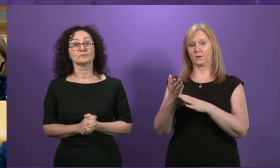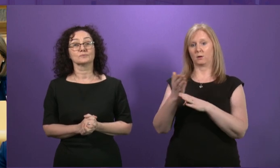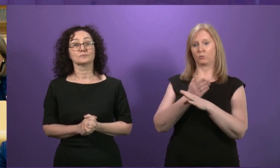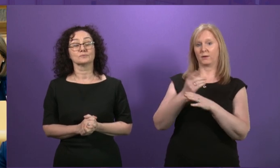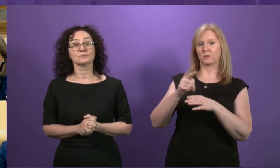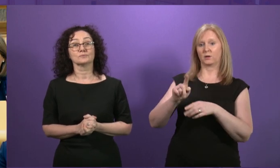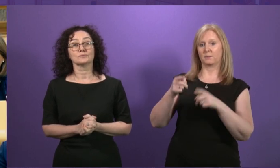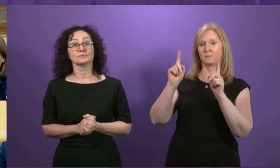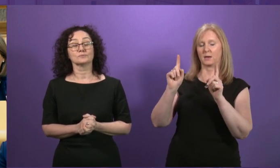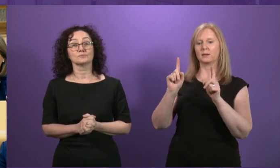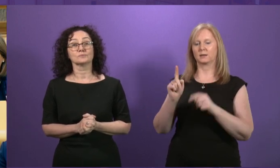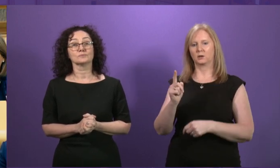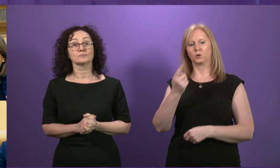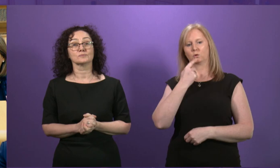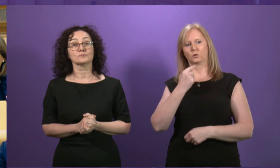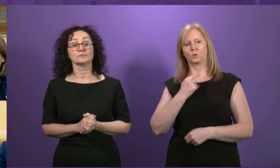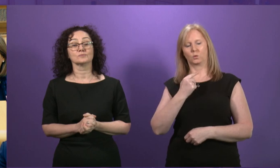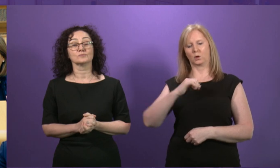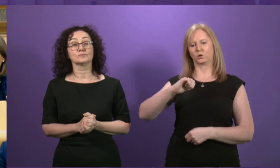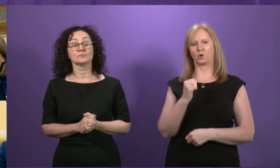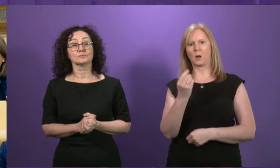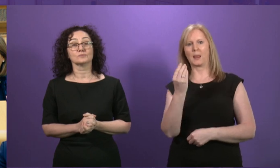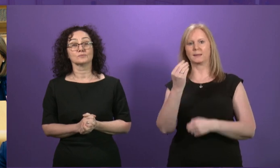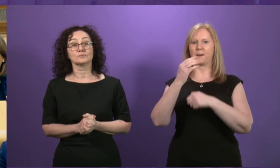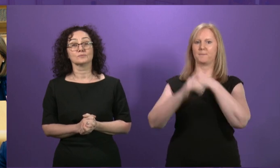telling us that it was Scotland’s pound and nobody was going to take it.